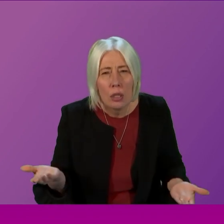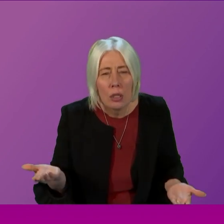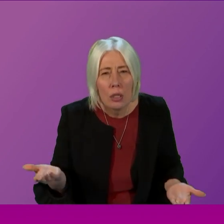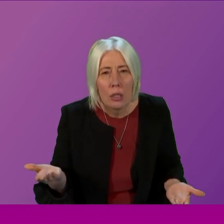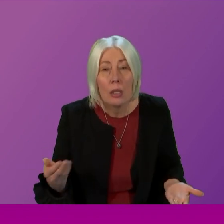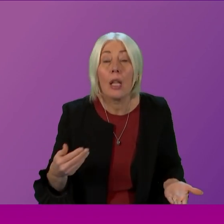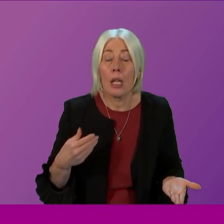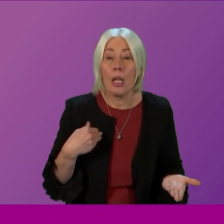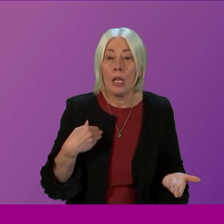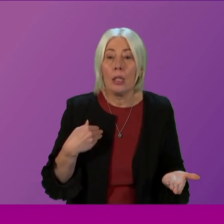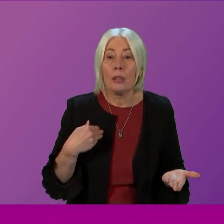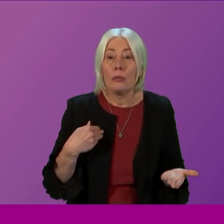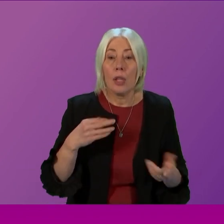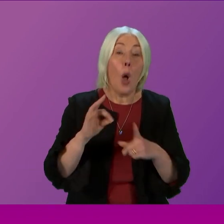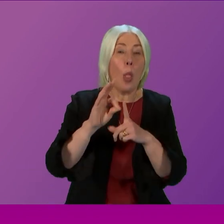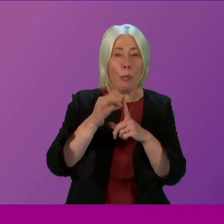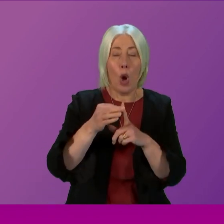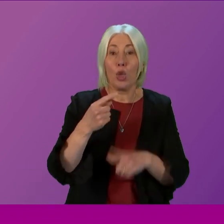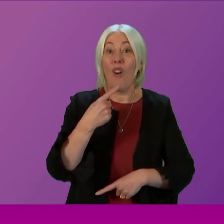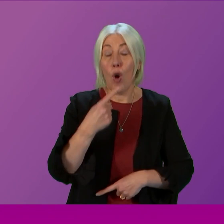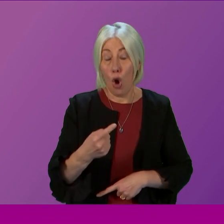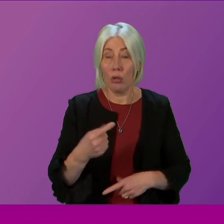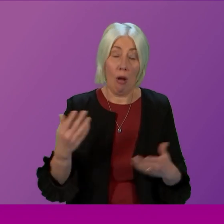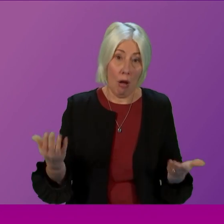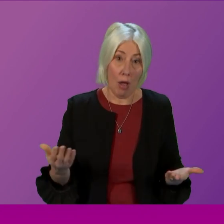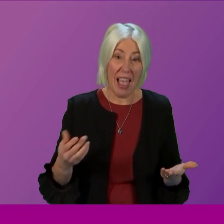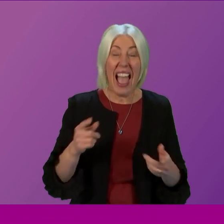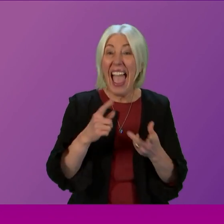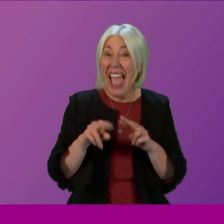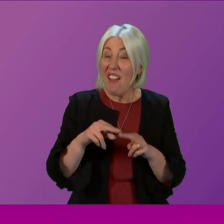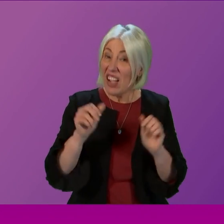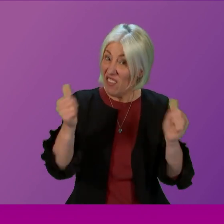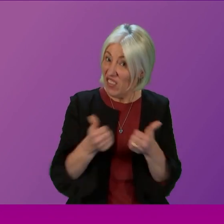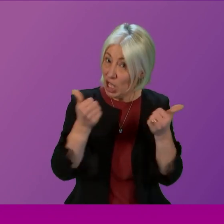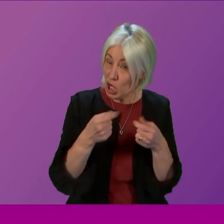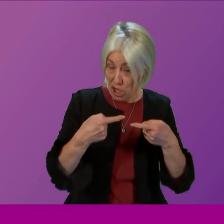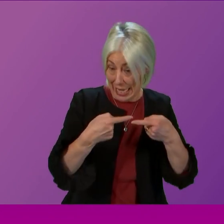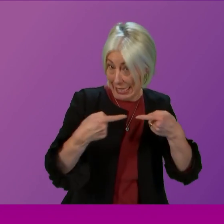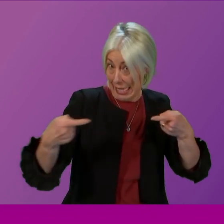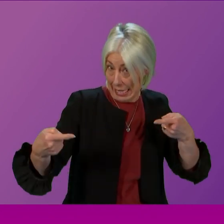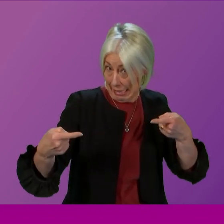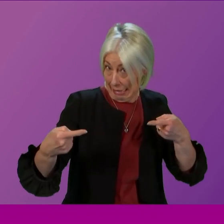I am coming to the point of order. If I can just finish this sentence, I will come back to it.